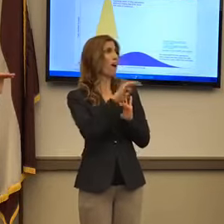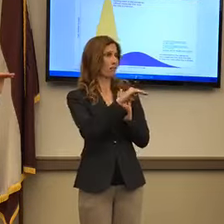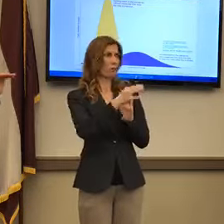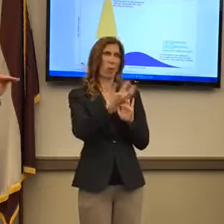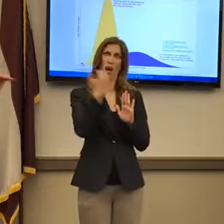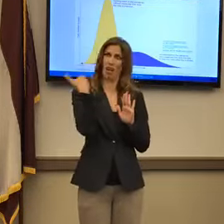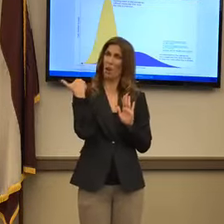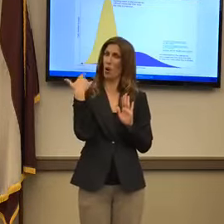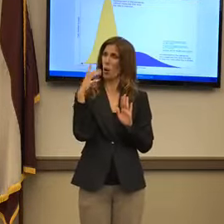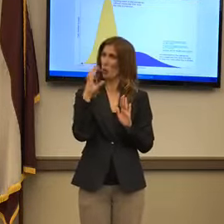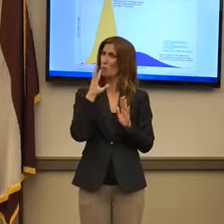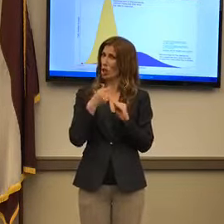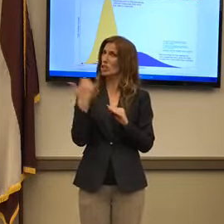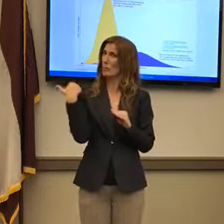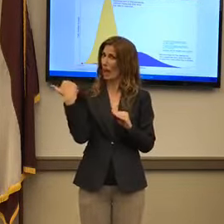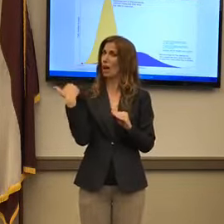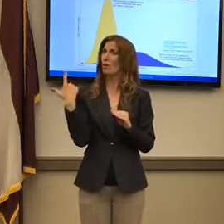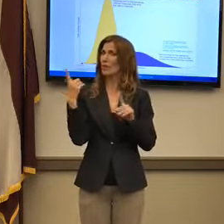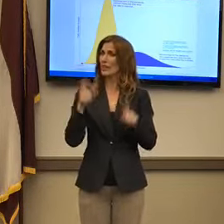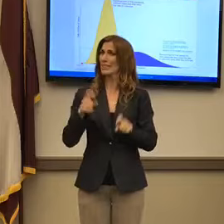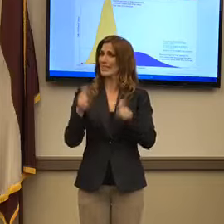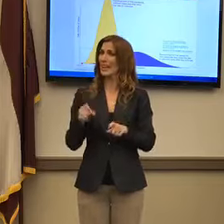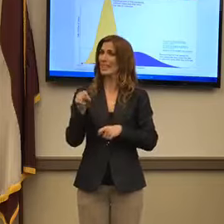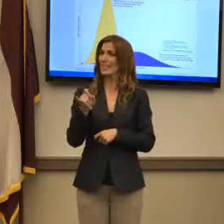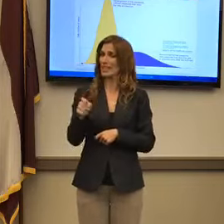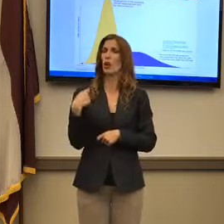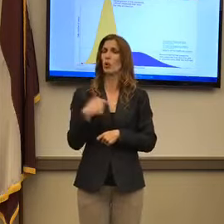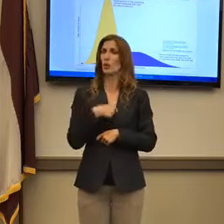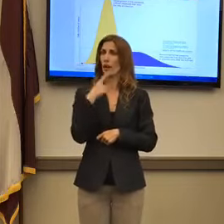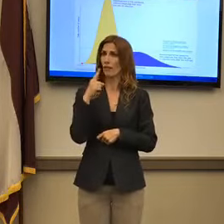ago in fact we talked about how at our testing site we had peak positivity days